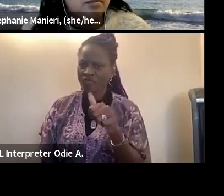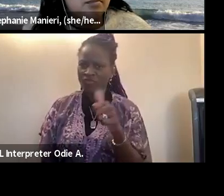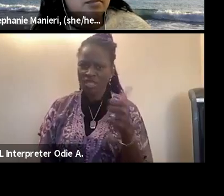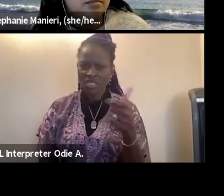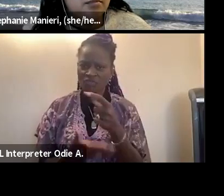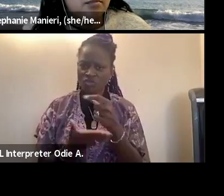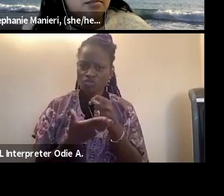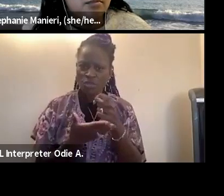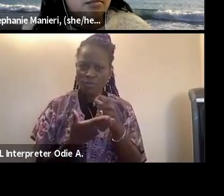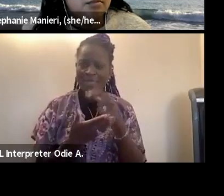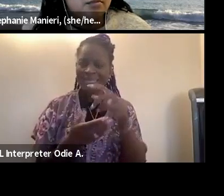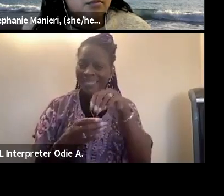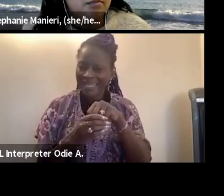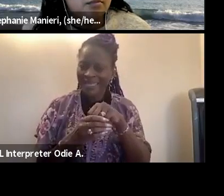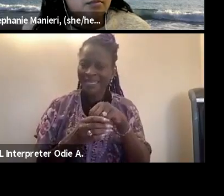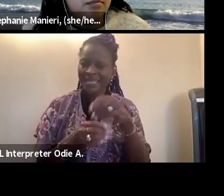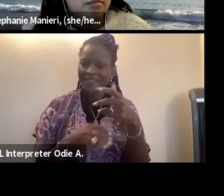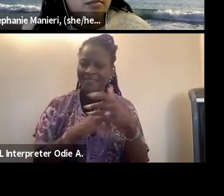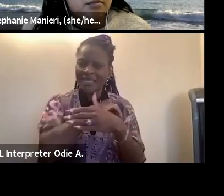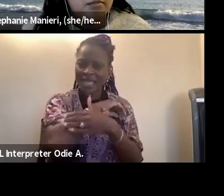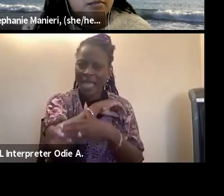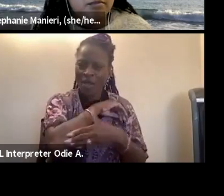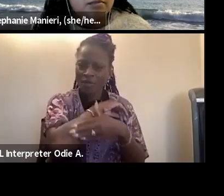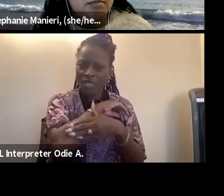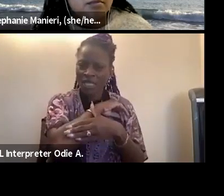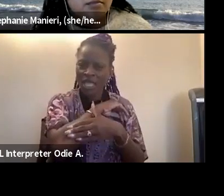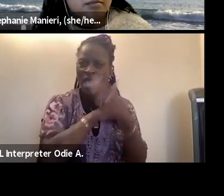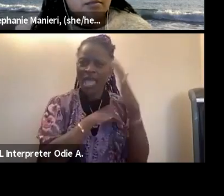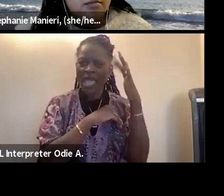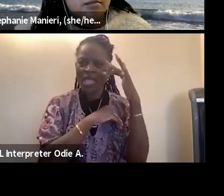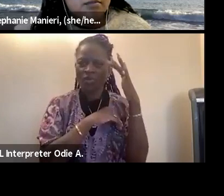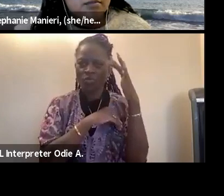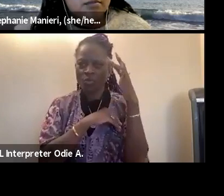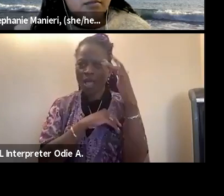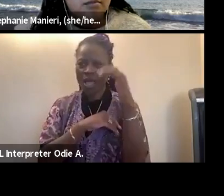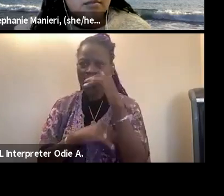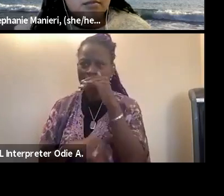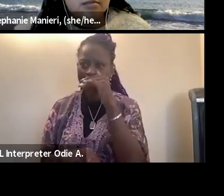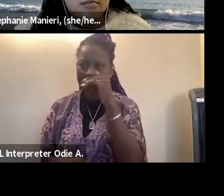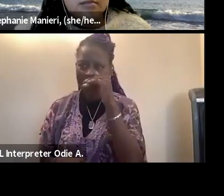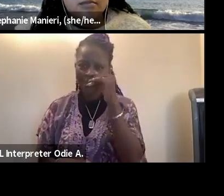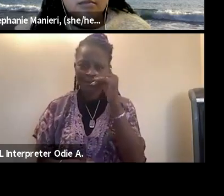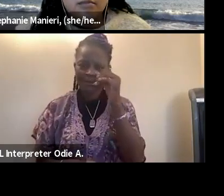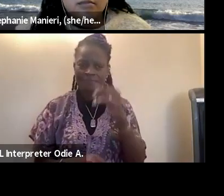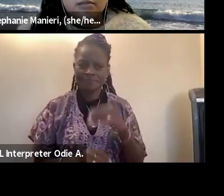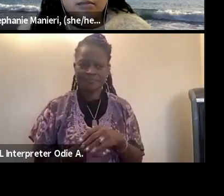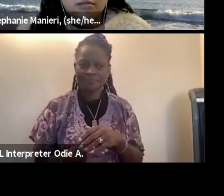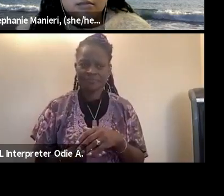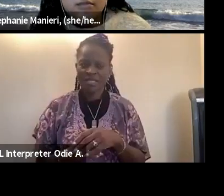county and why that's not being made more of an emphasis.